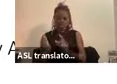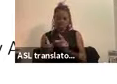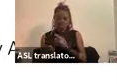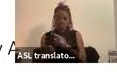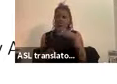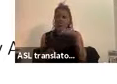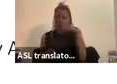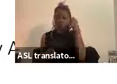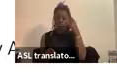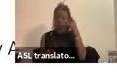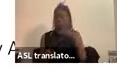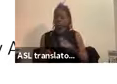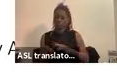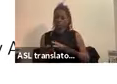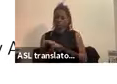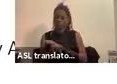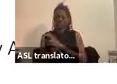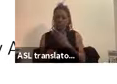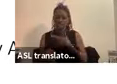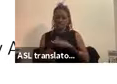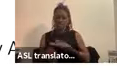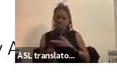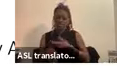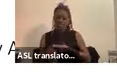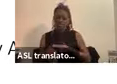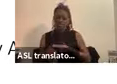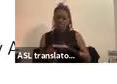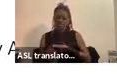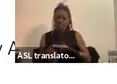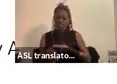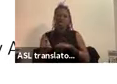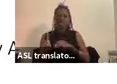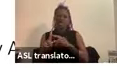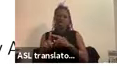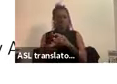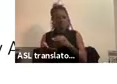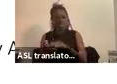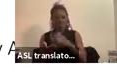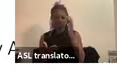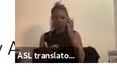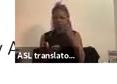So that's part of the reason we're seeing a higher proportion of post vaccination